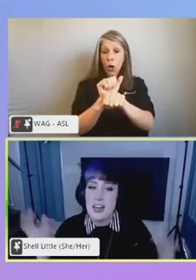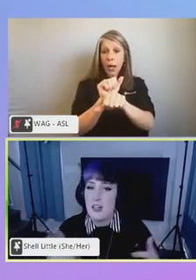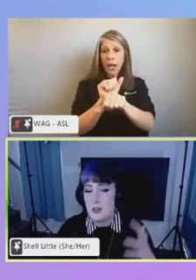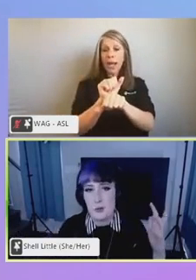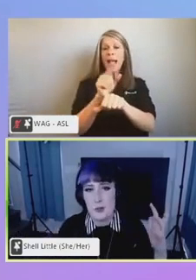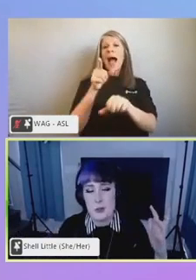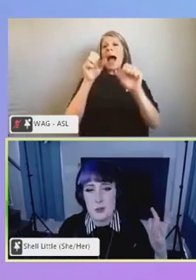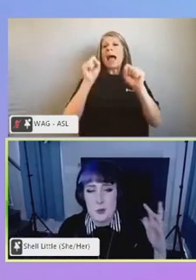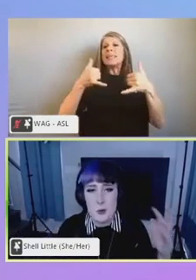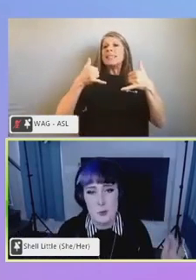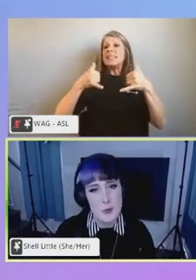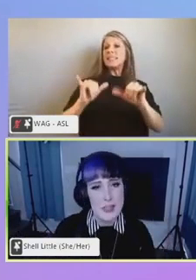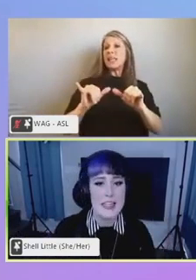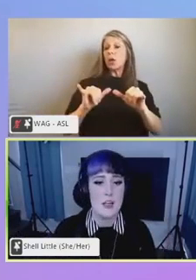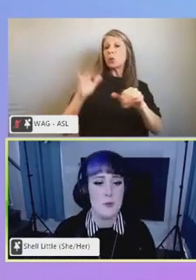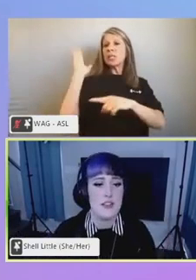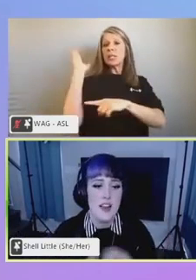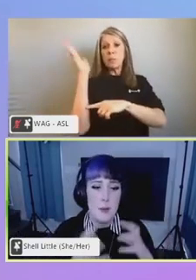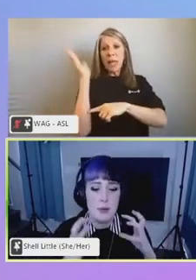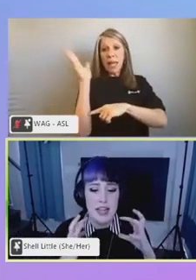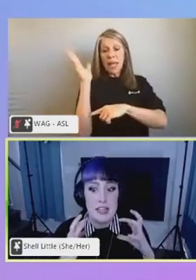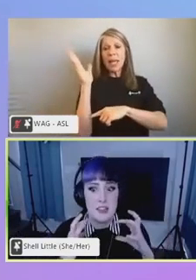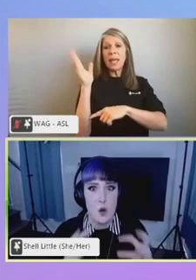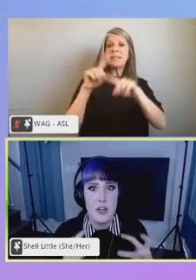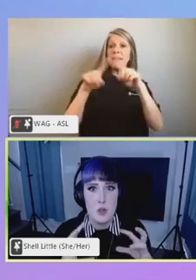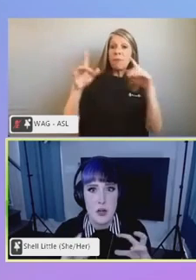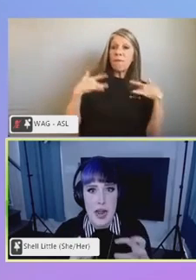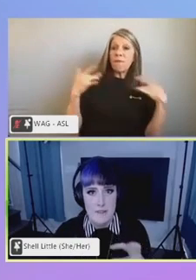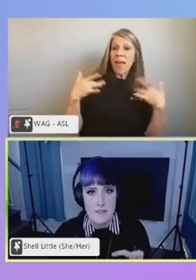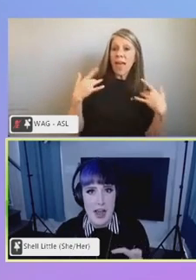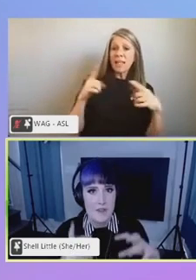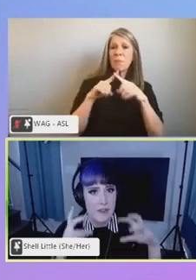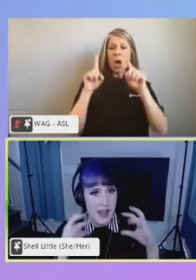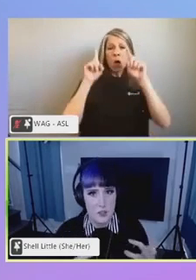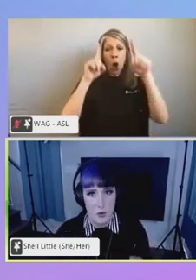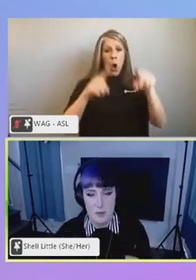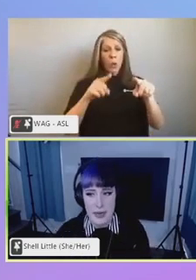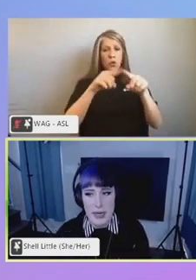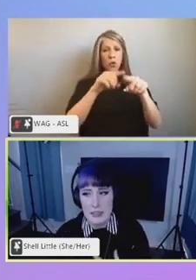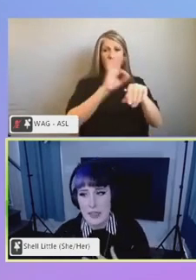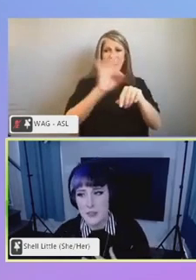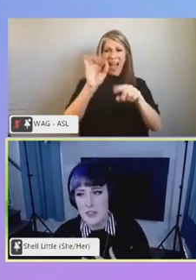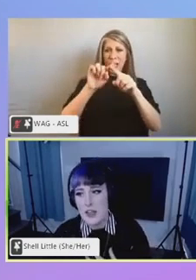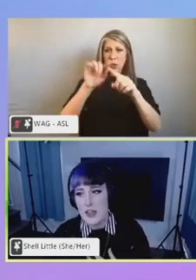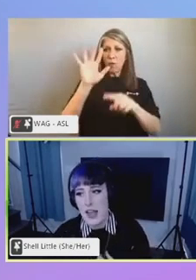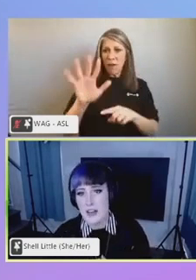is that. But the burnout that I felt was specifically from work. That is where I can still speak. I can still